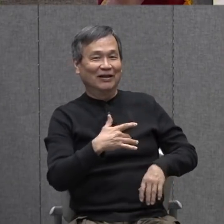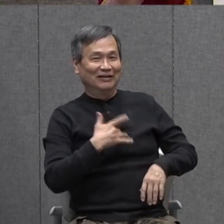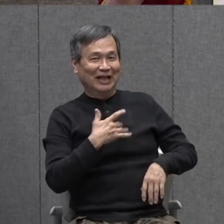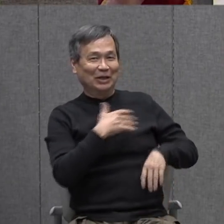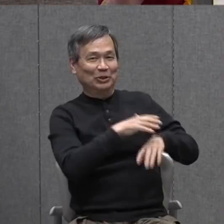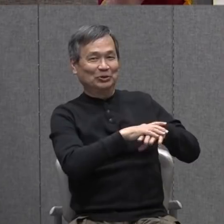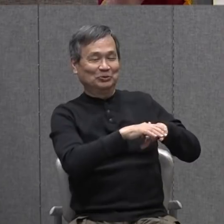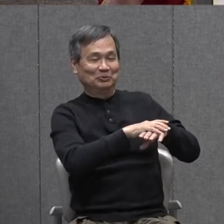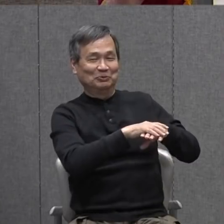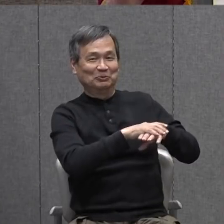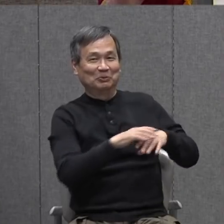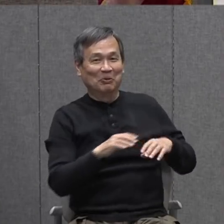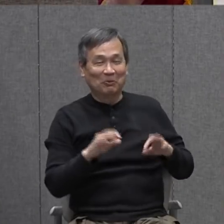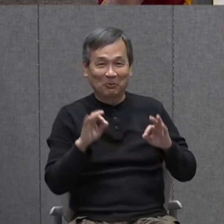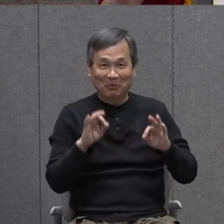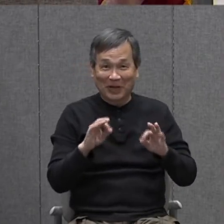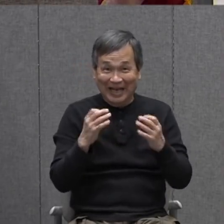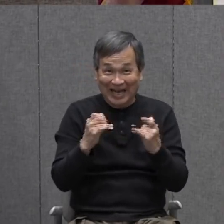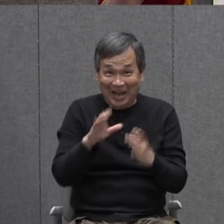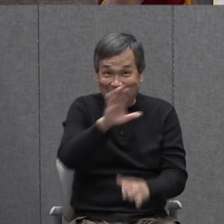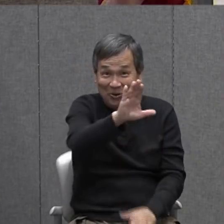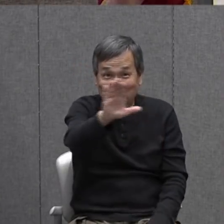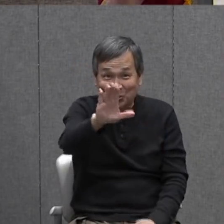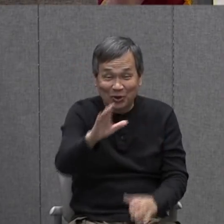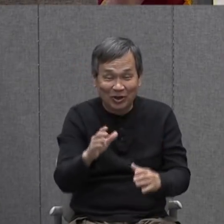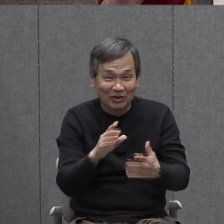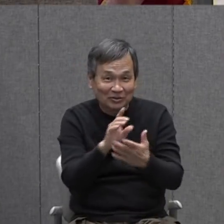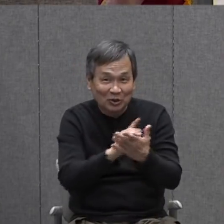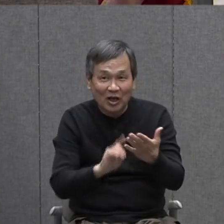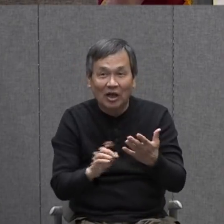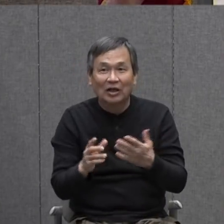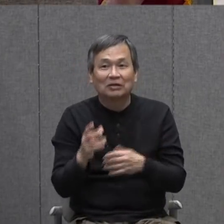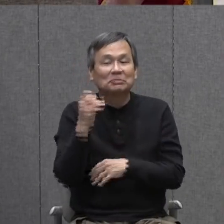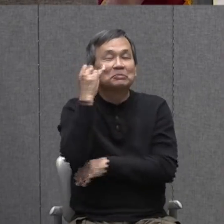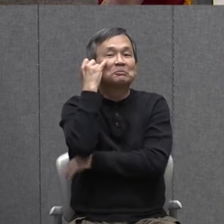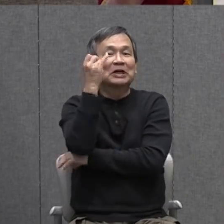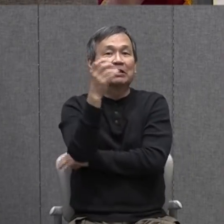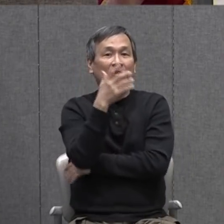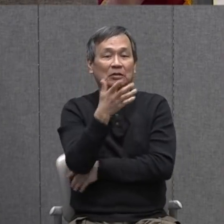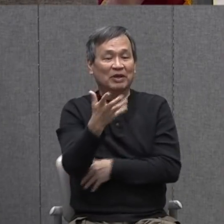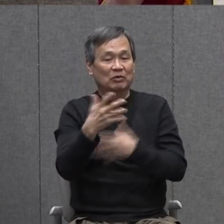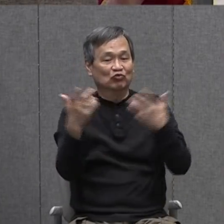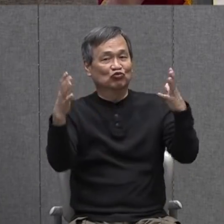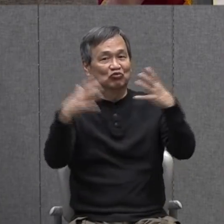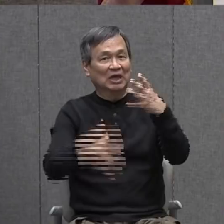Now at this point in your drawing you might have colors, you might not.